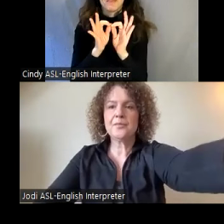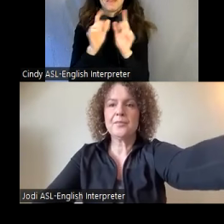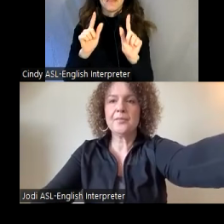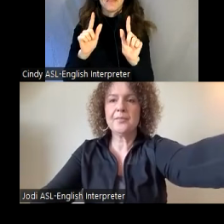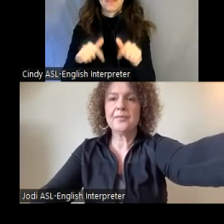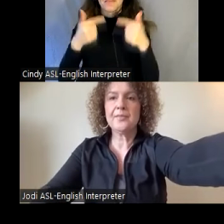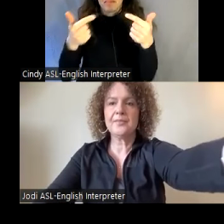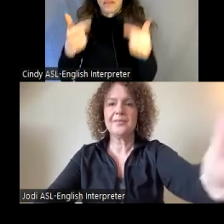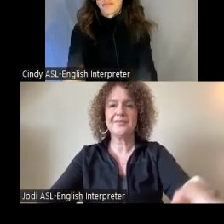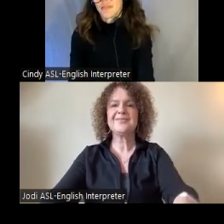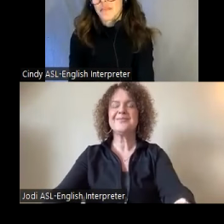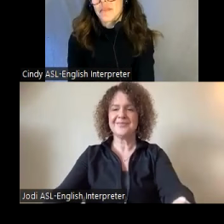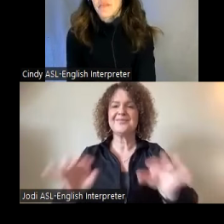no breaks in your skin, which is where germs love to